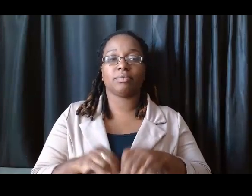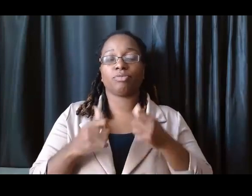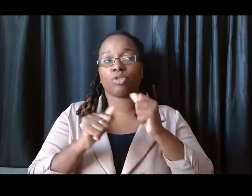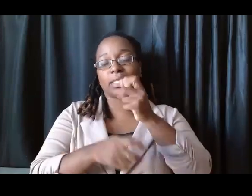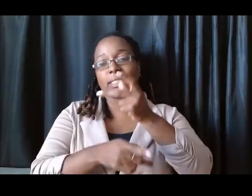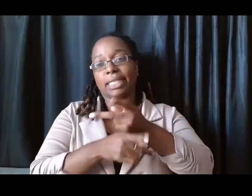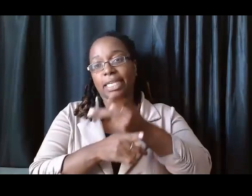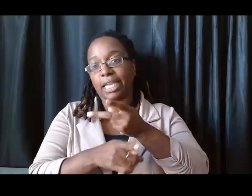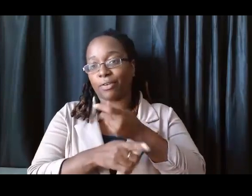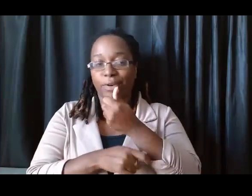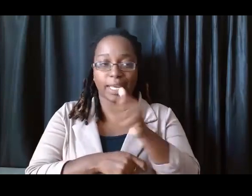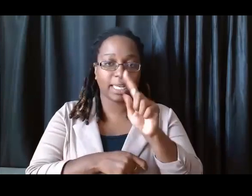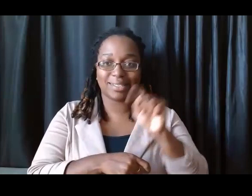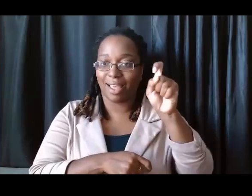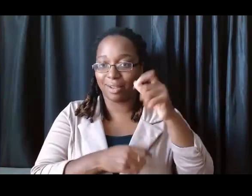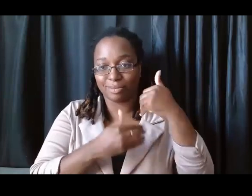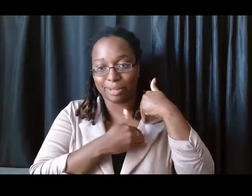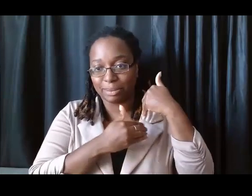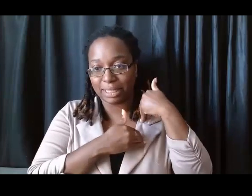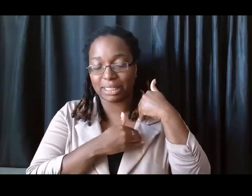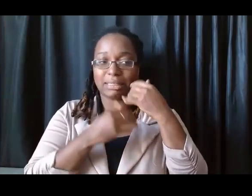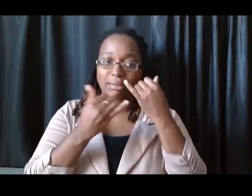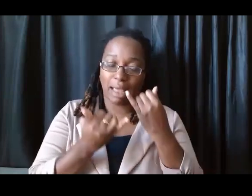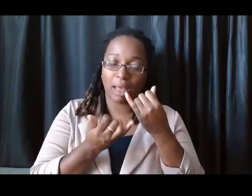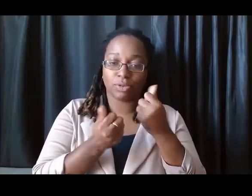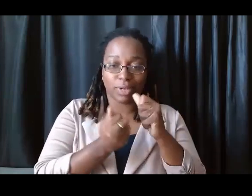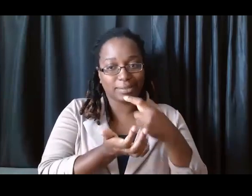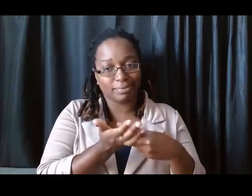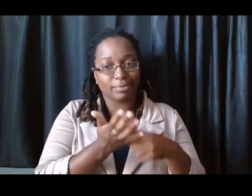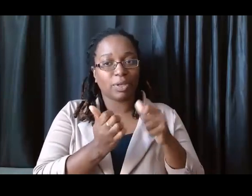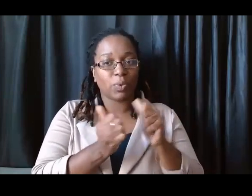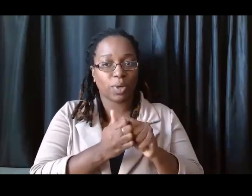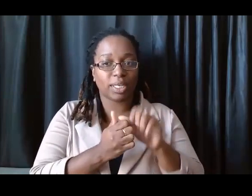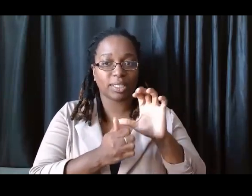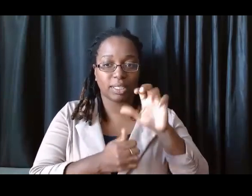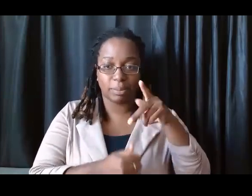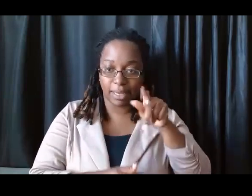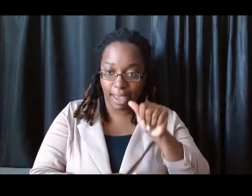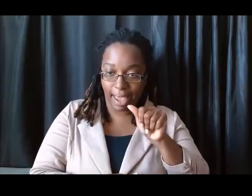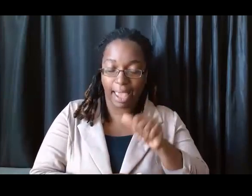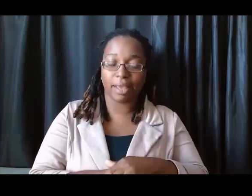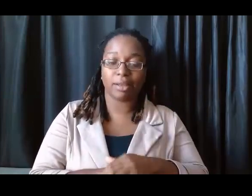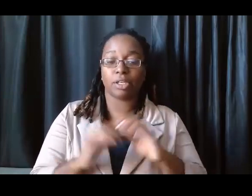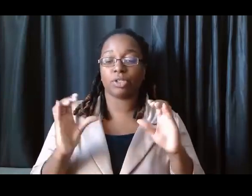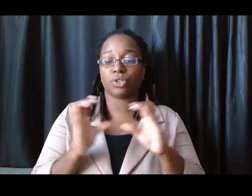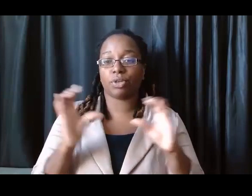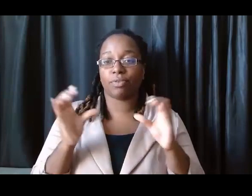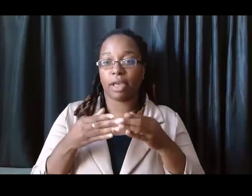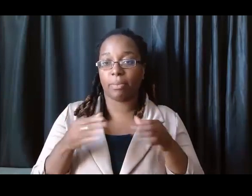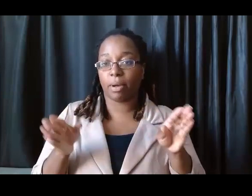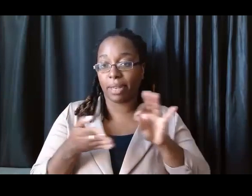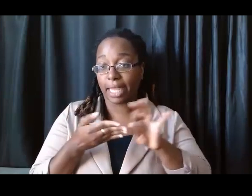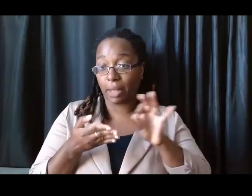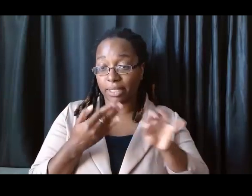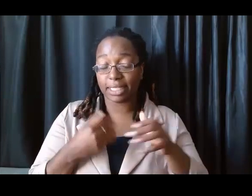any tax responsibilities to consult with a CPA, a certified public accountant, a tax advisor as you